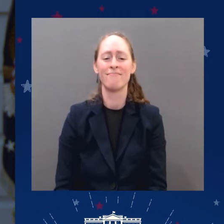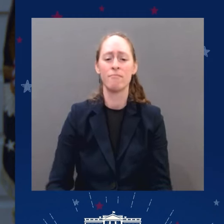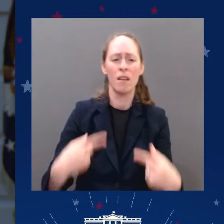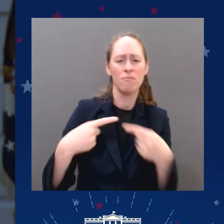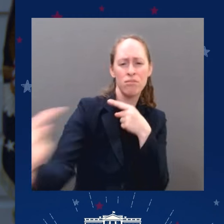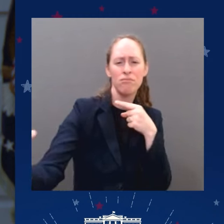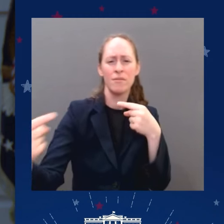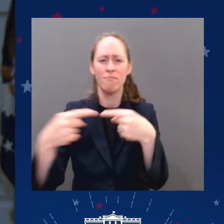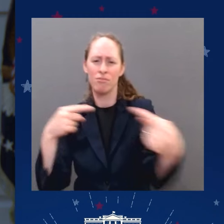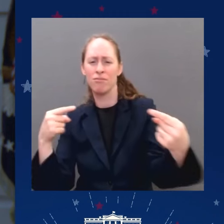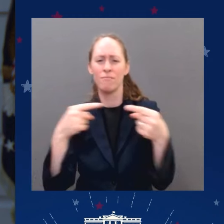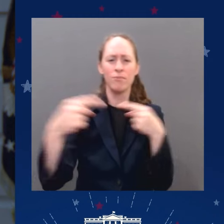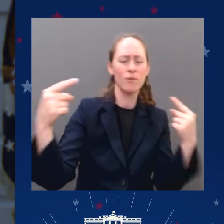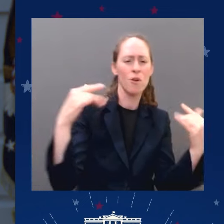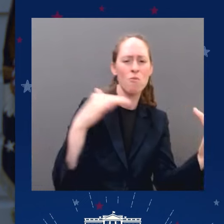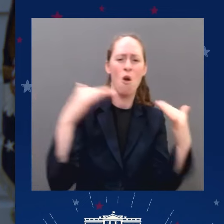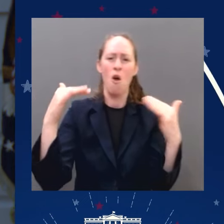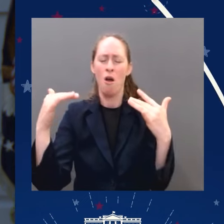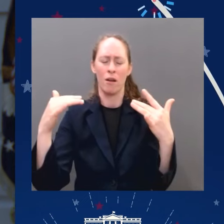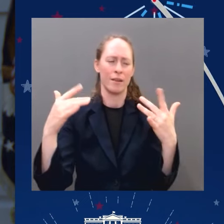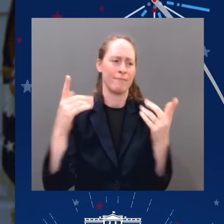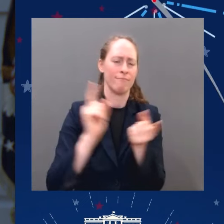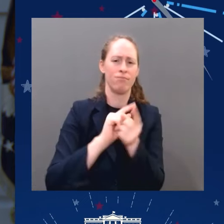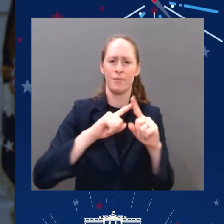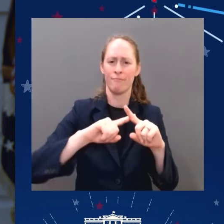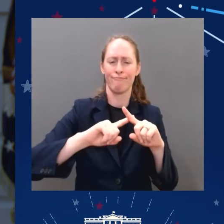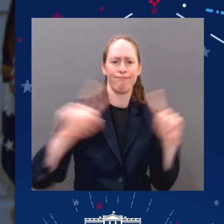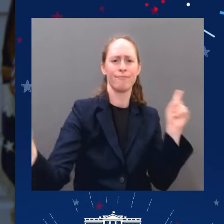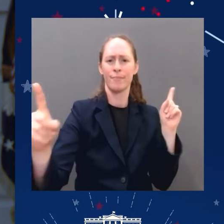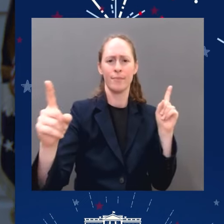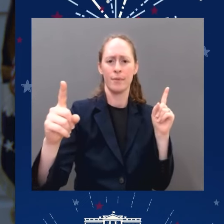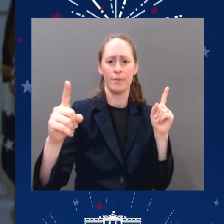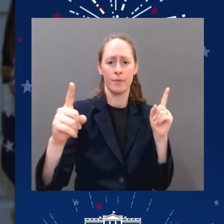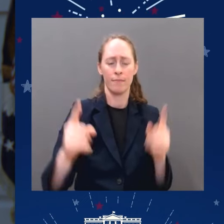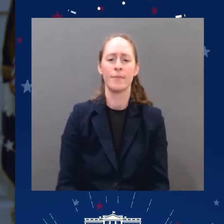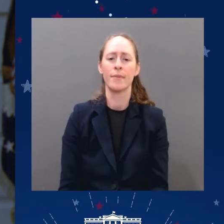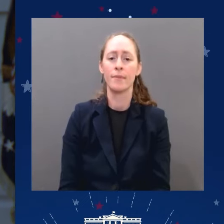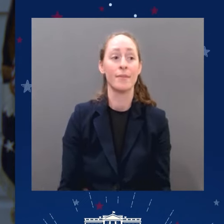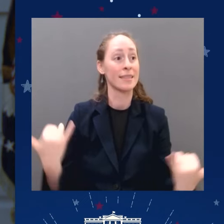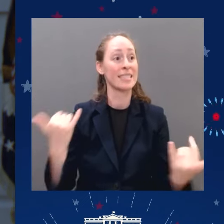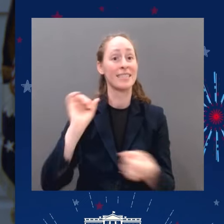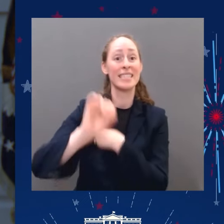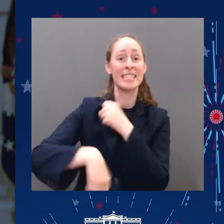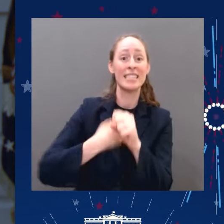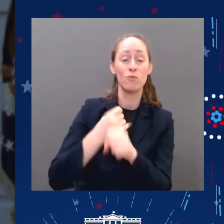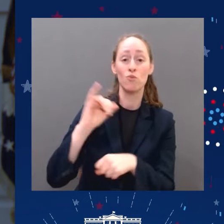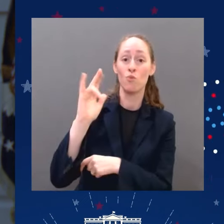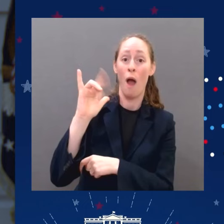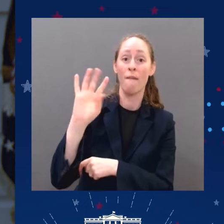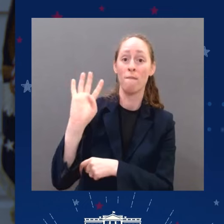Our economy is growing but not without pain. Liberty is under assault -- assault both here and abroad.